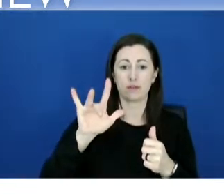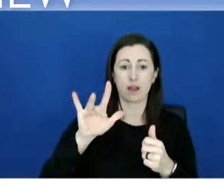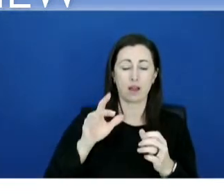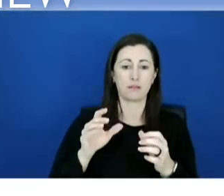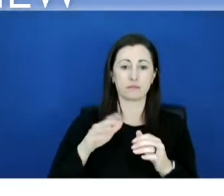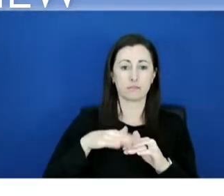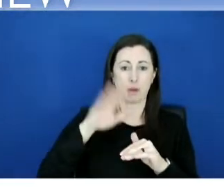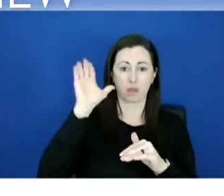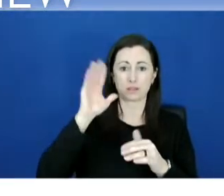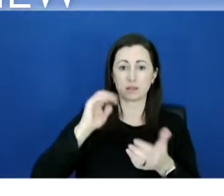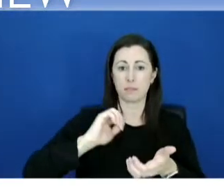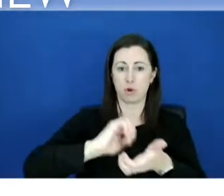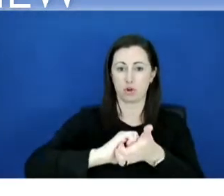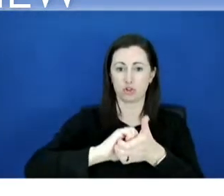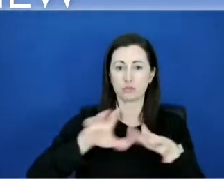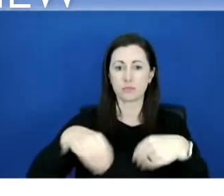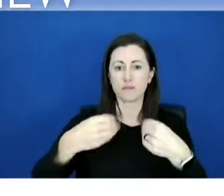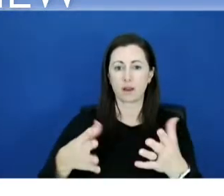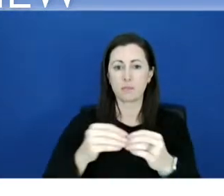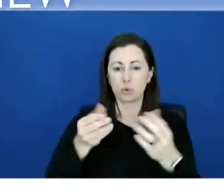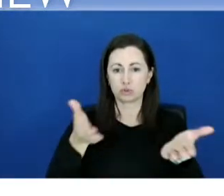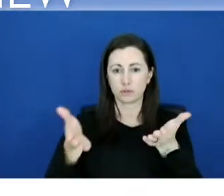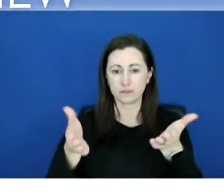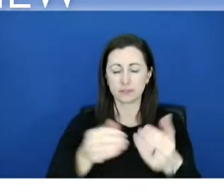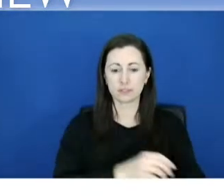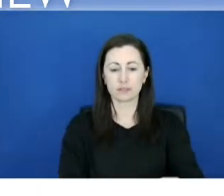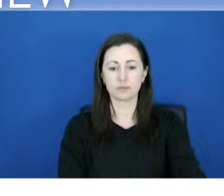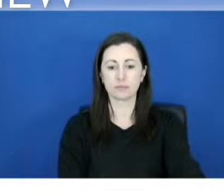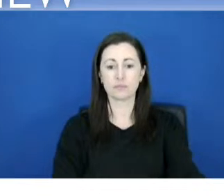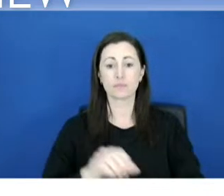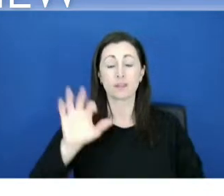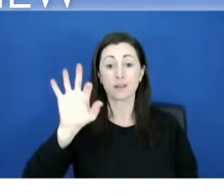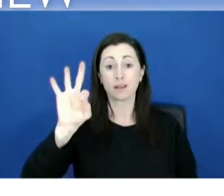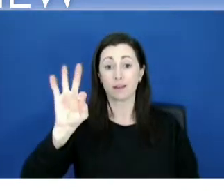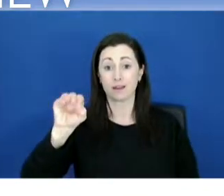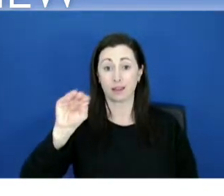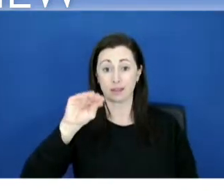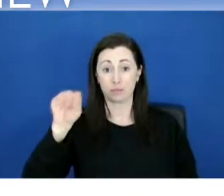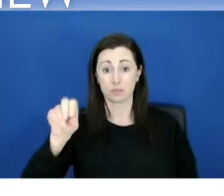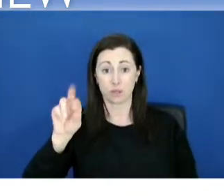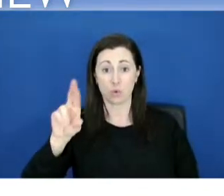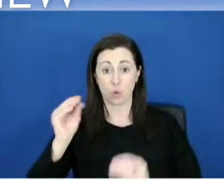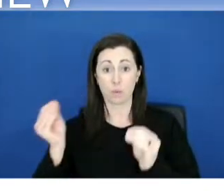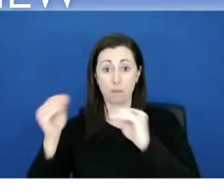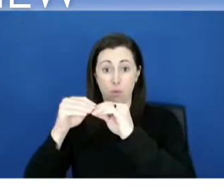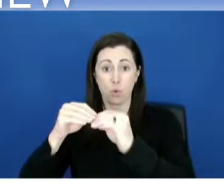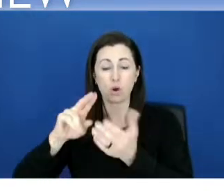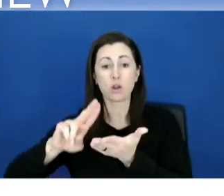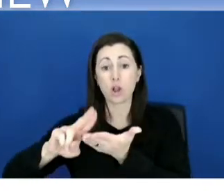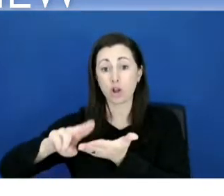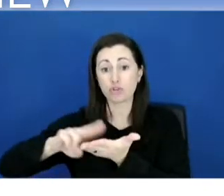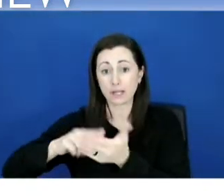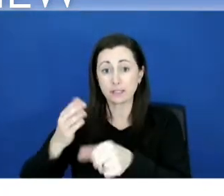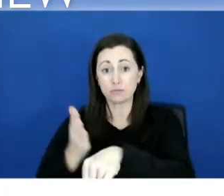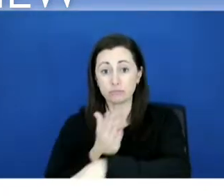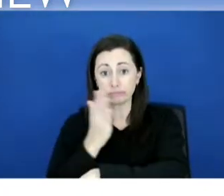THEY HAVE 25 PLUS PARTNERS THAT ARE PROVIDING THOSE SUPPORTIVE